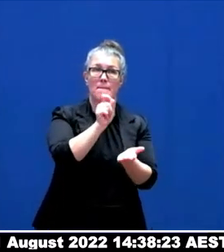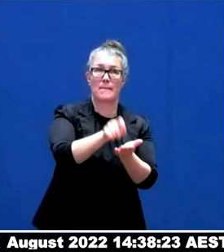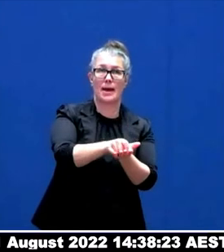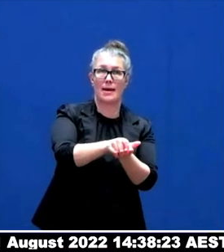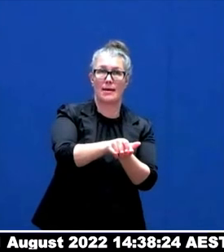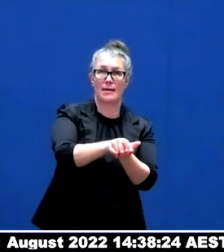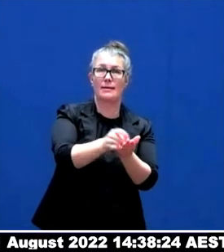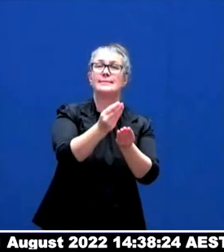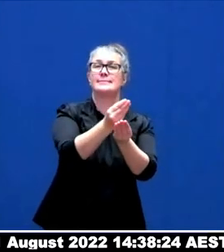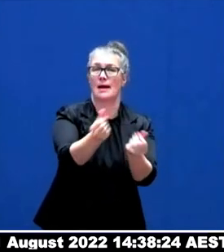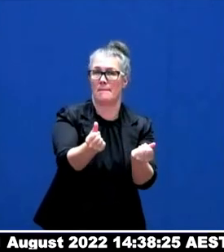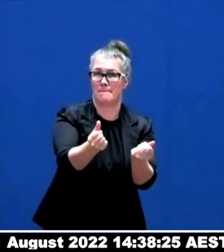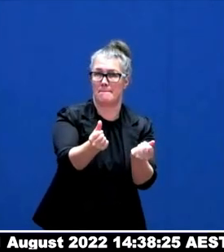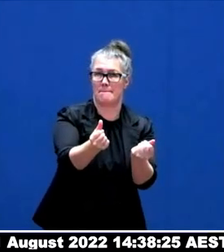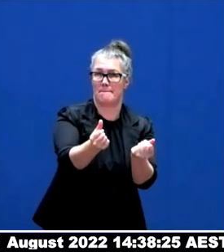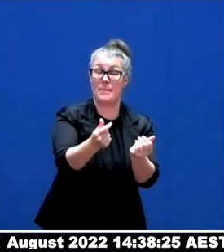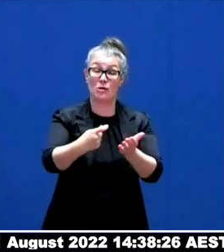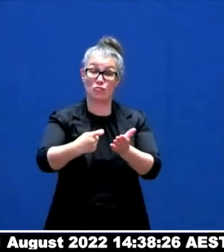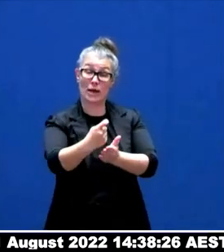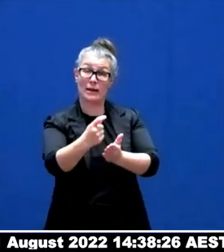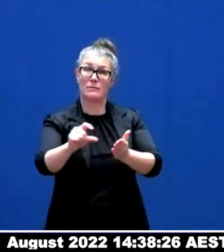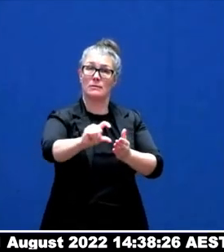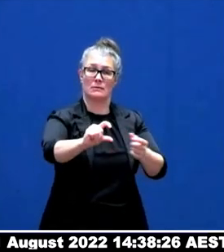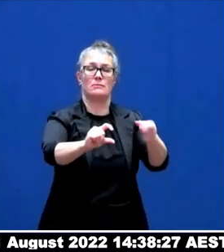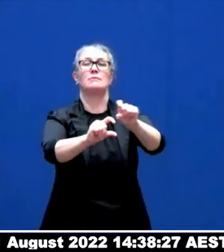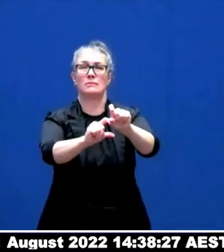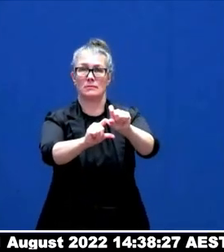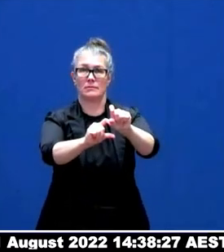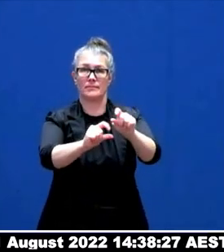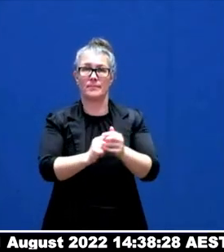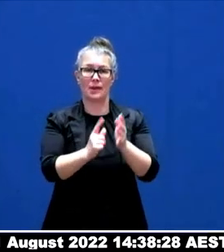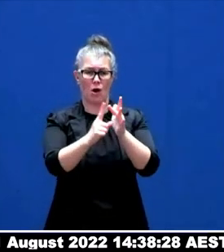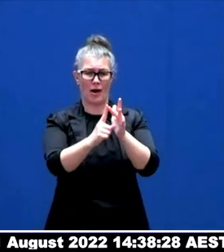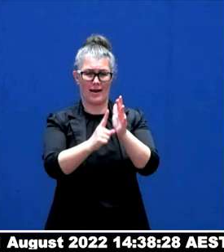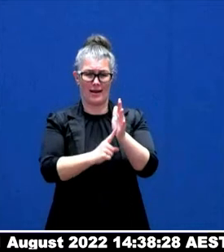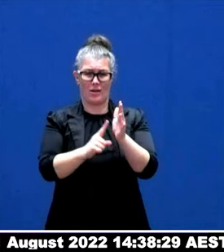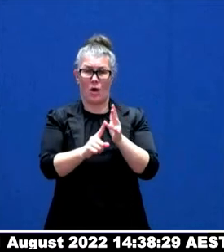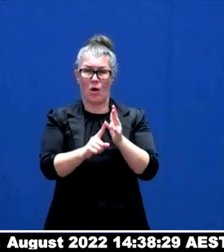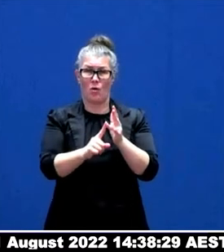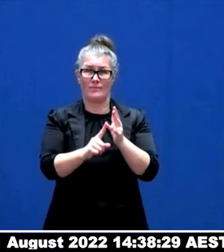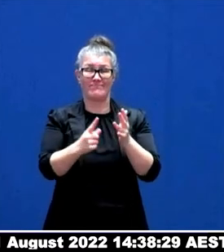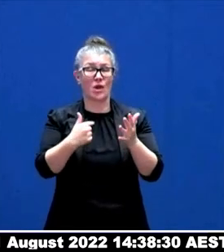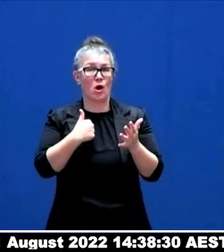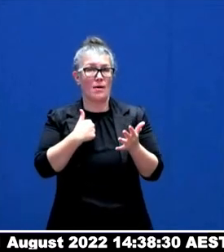portion of the rent. Now, these ILOs, as they're known as, are not my specialty because they're mainly